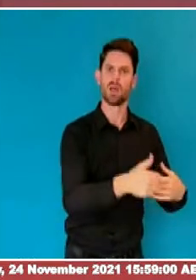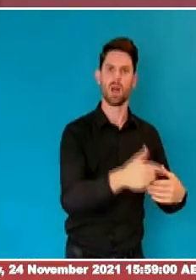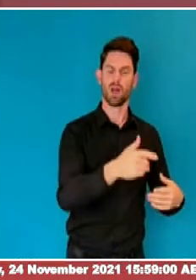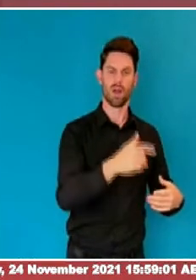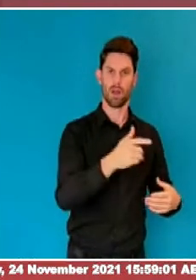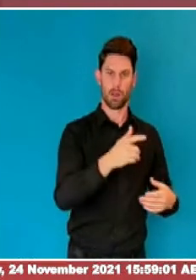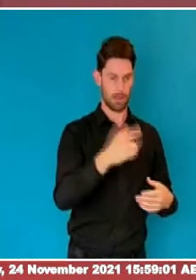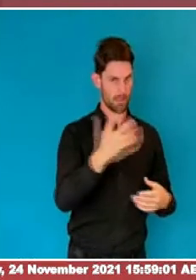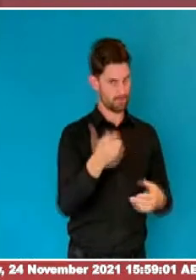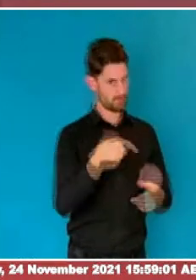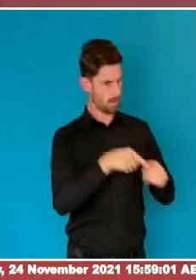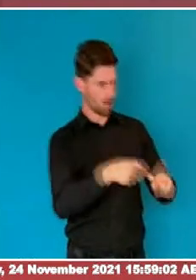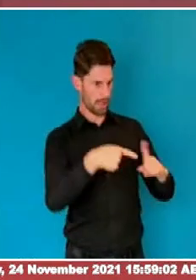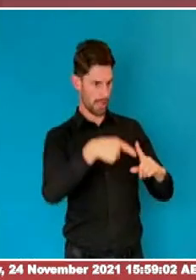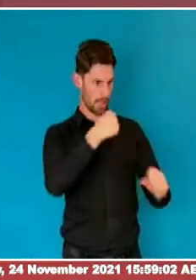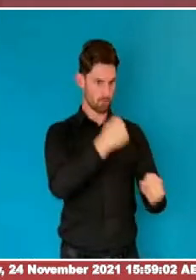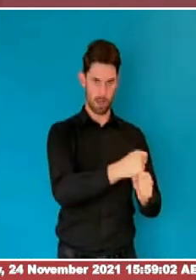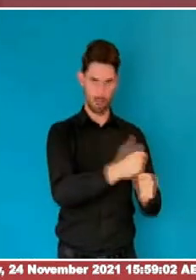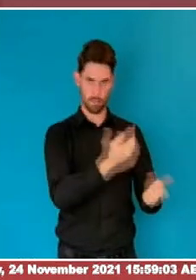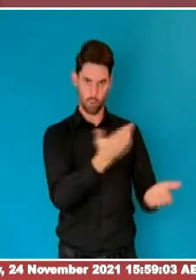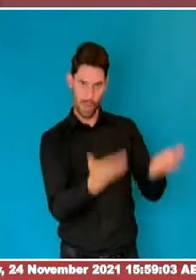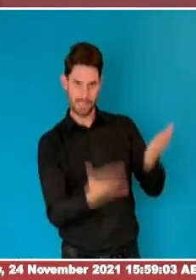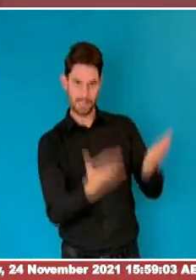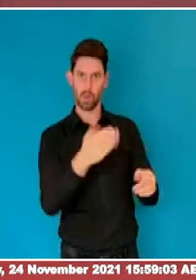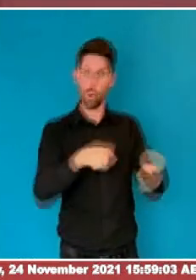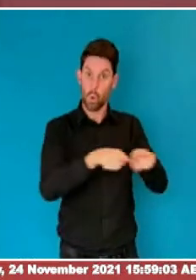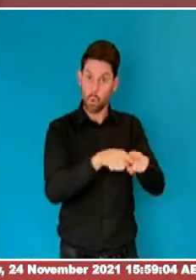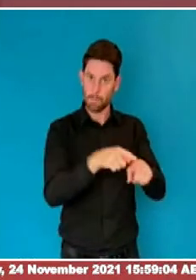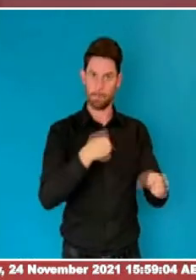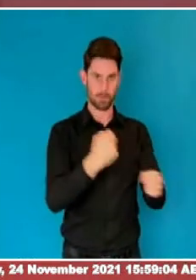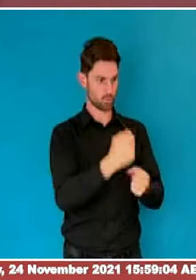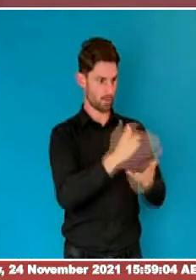can bend and lift properly, and they can actually lift to 16Â kilos.